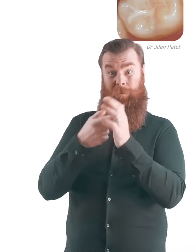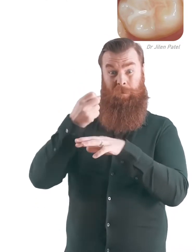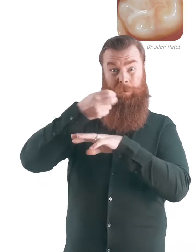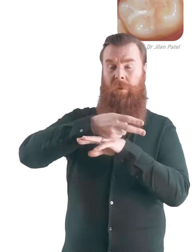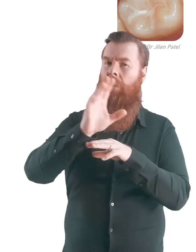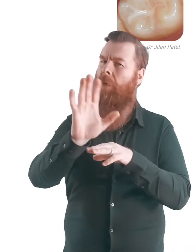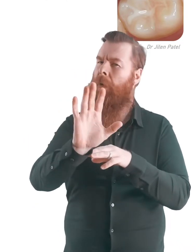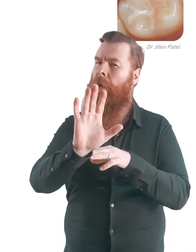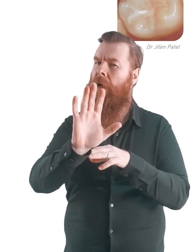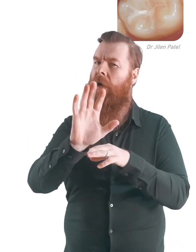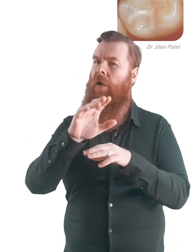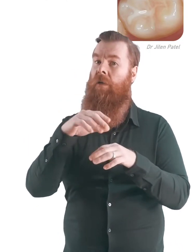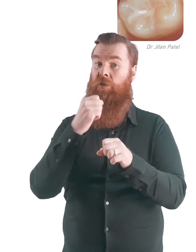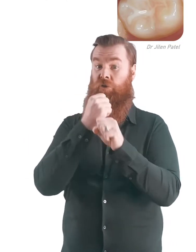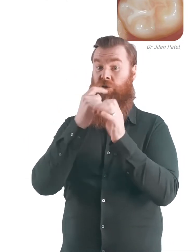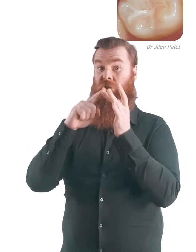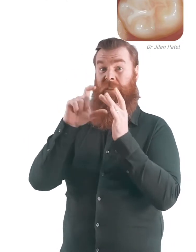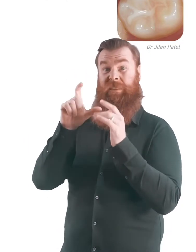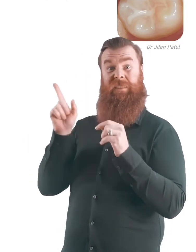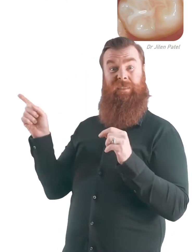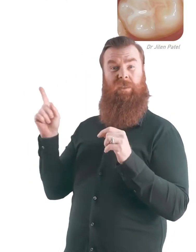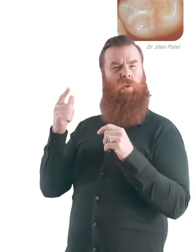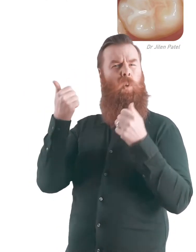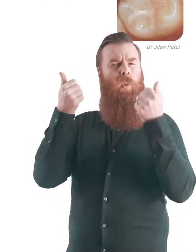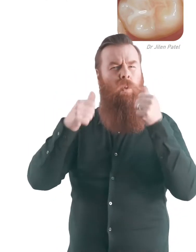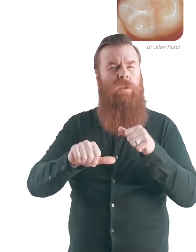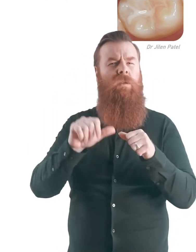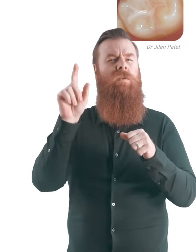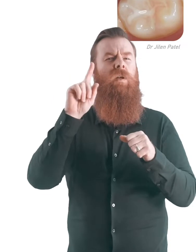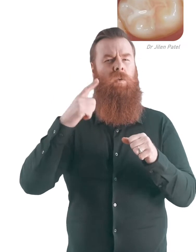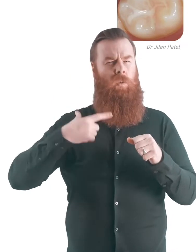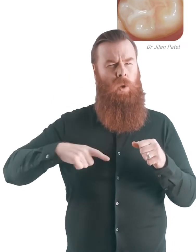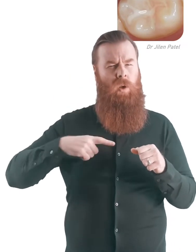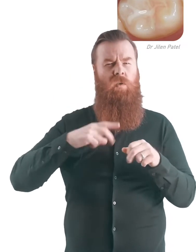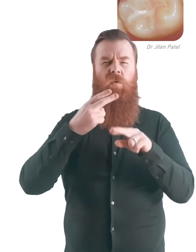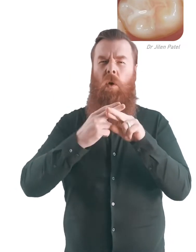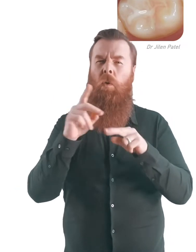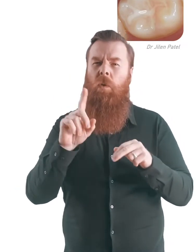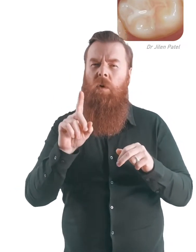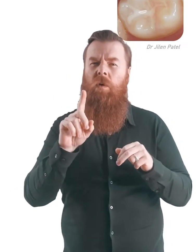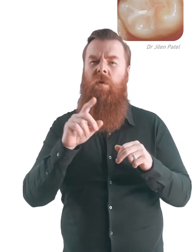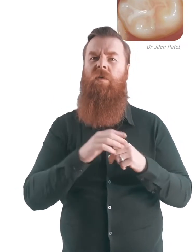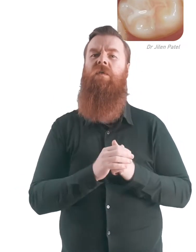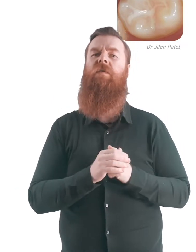It is commonly used for temporary fillings and fissure sealants, among other things.